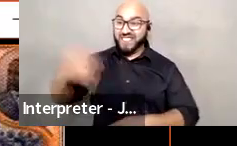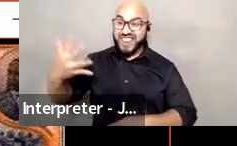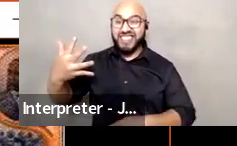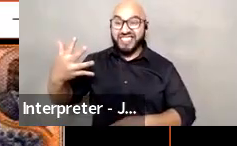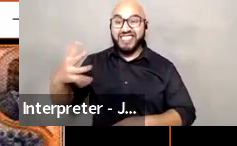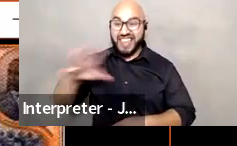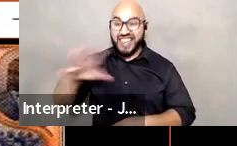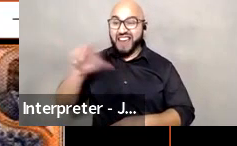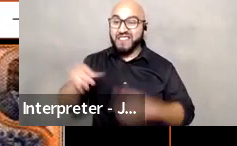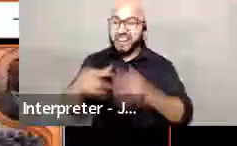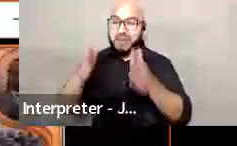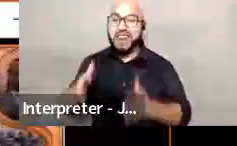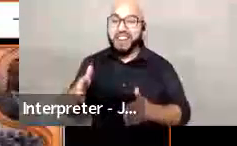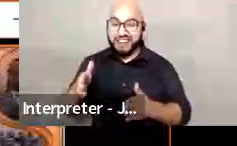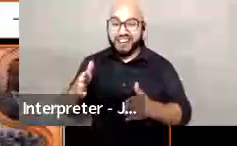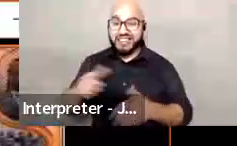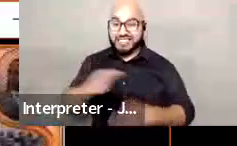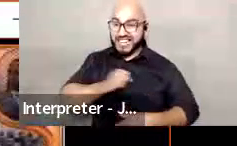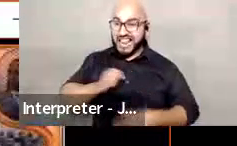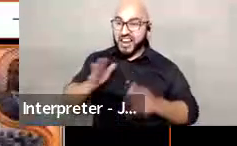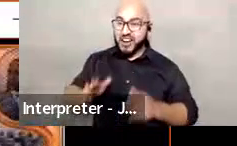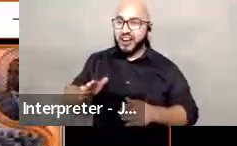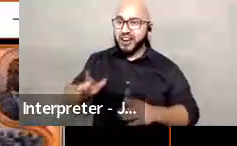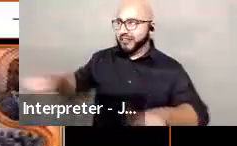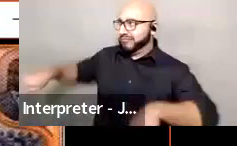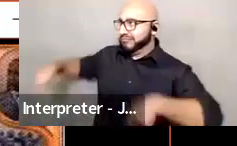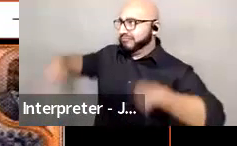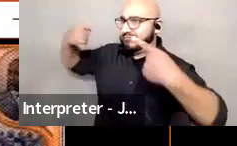Of American history. And he's the first. African-American president.